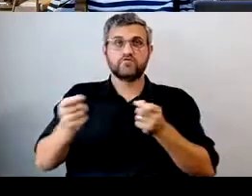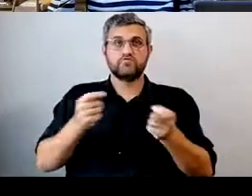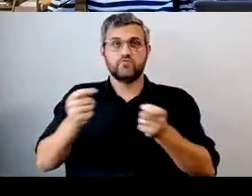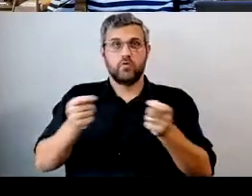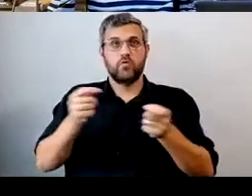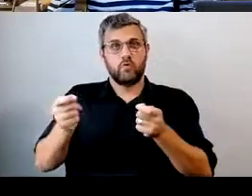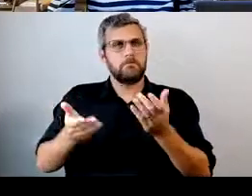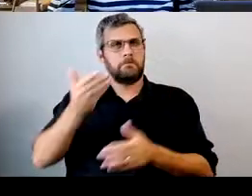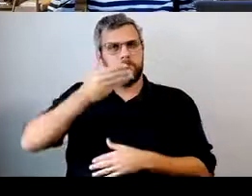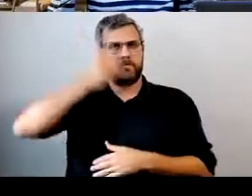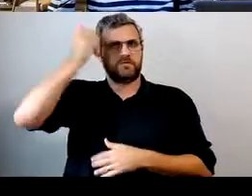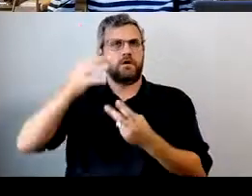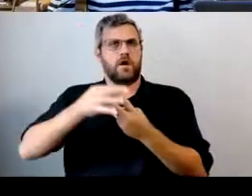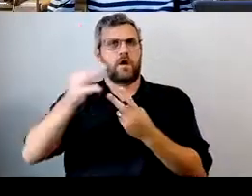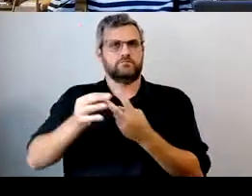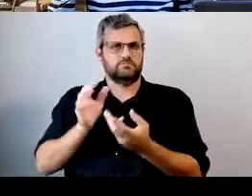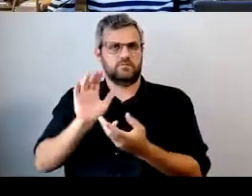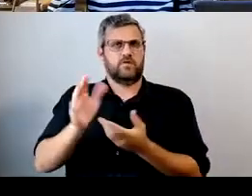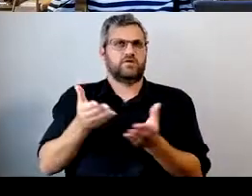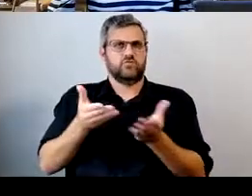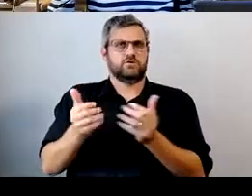be the best option for their interaction with materials.